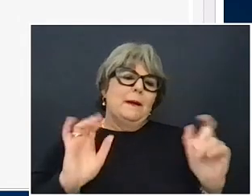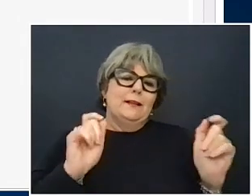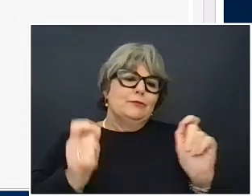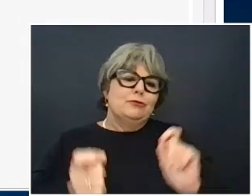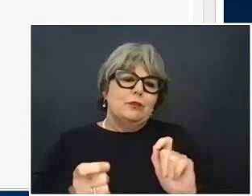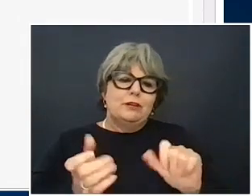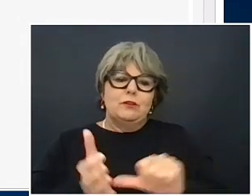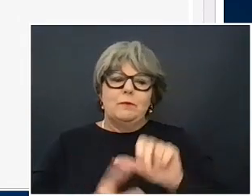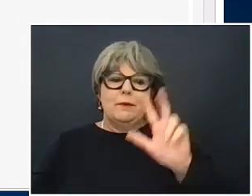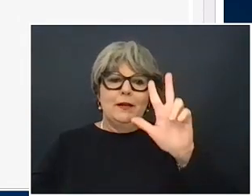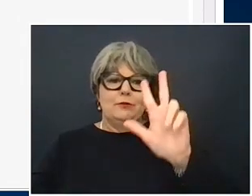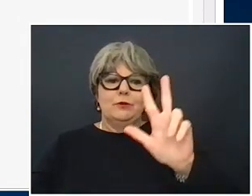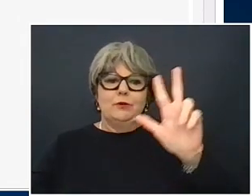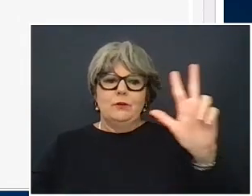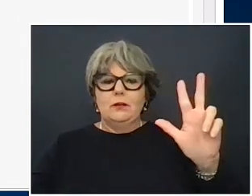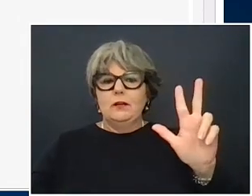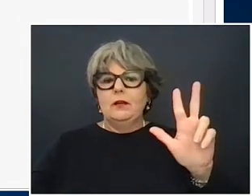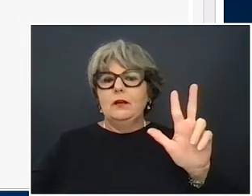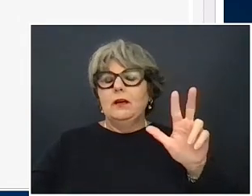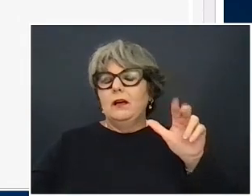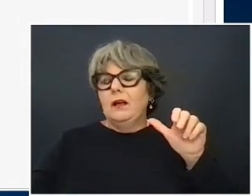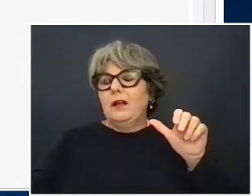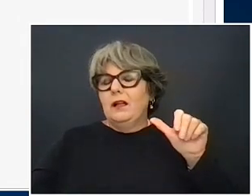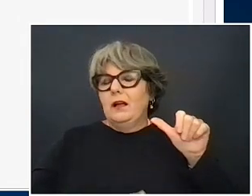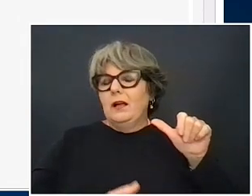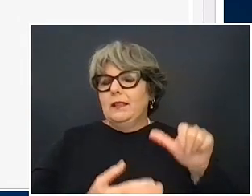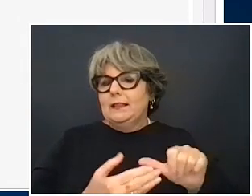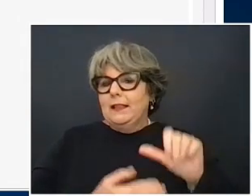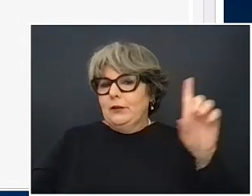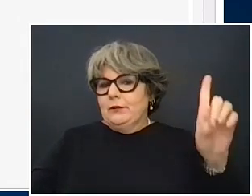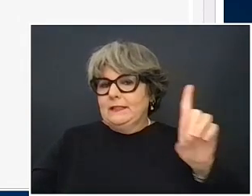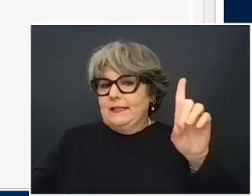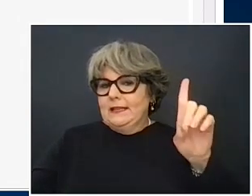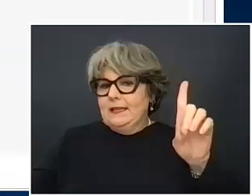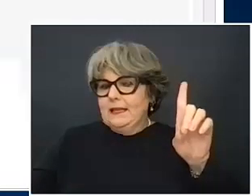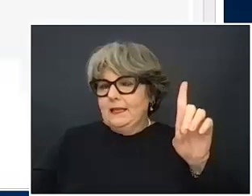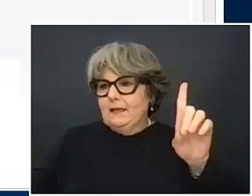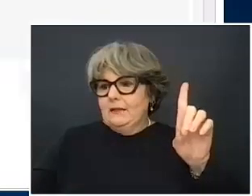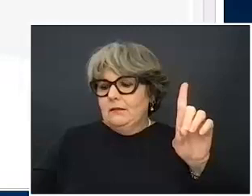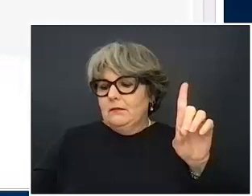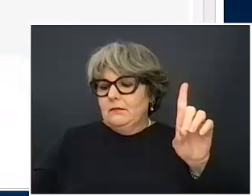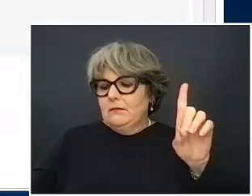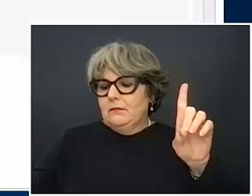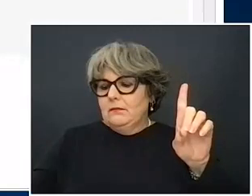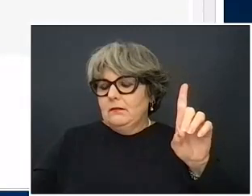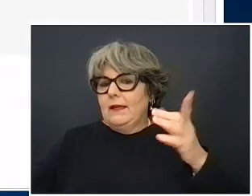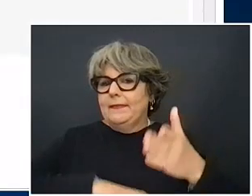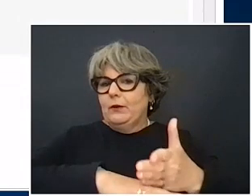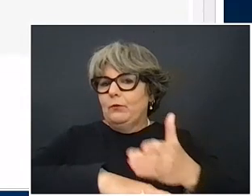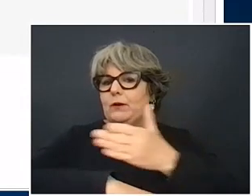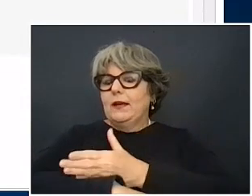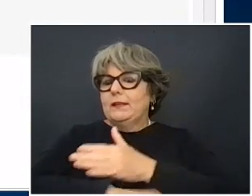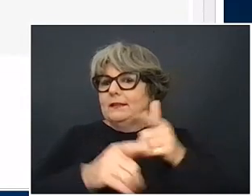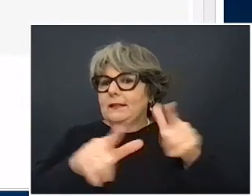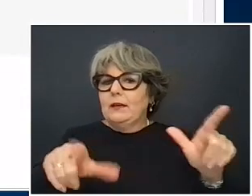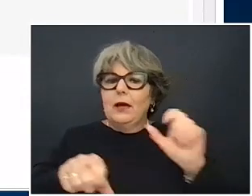Under (d), closed institutions. I think we enhanced the language here about working with institutions to assure